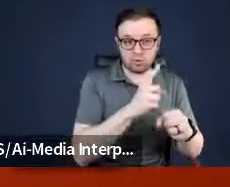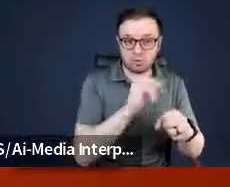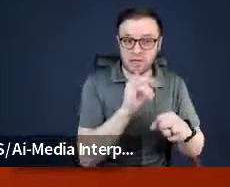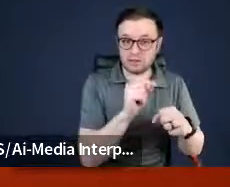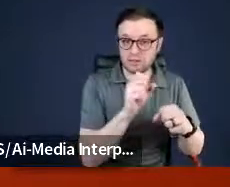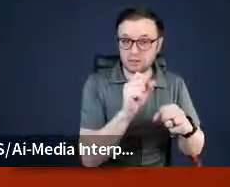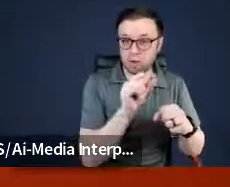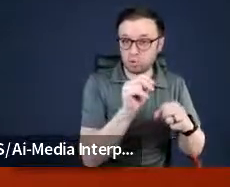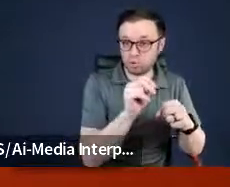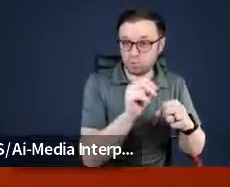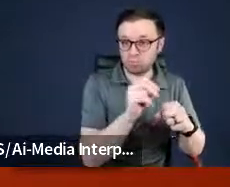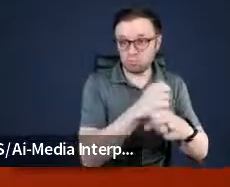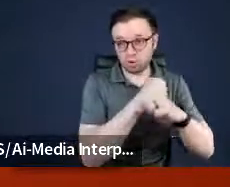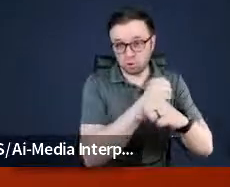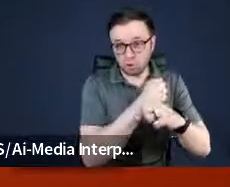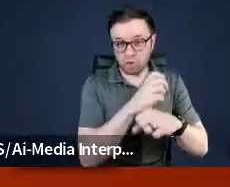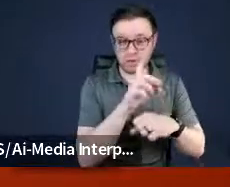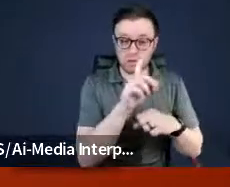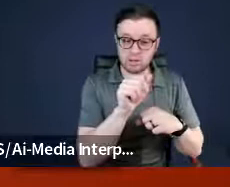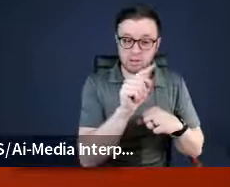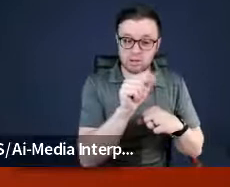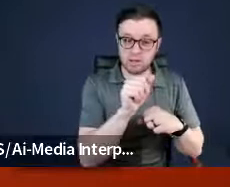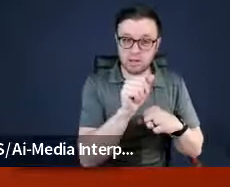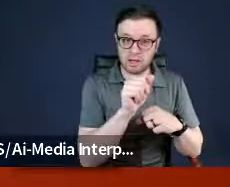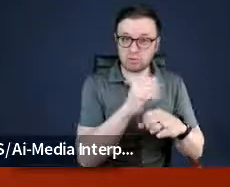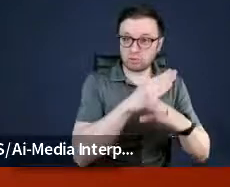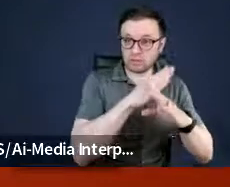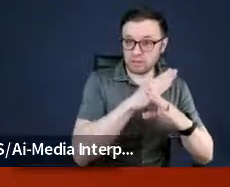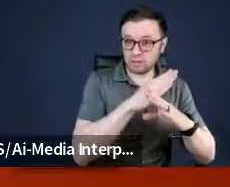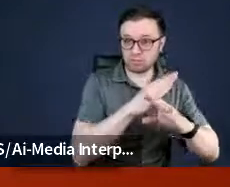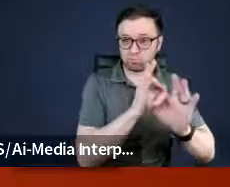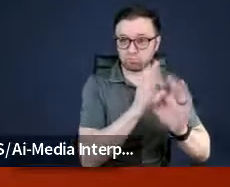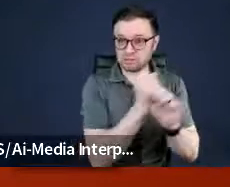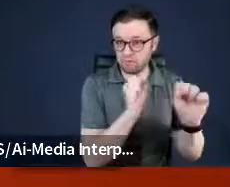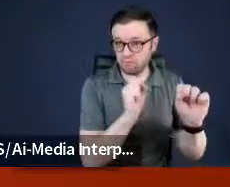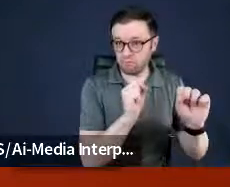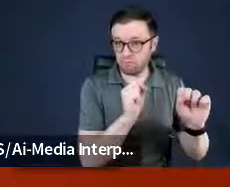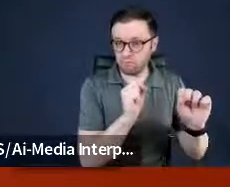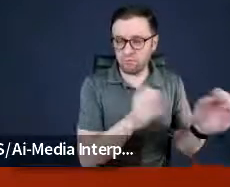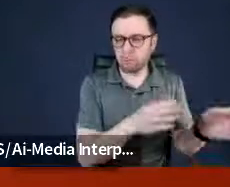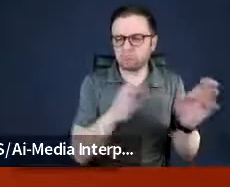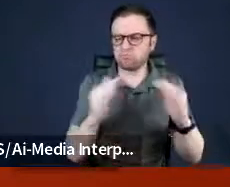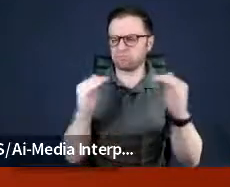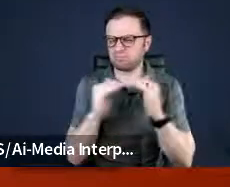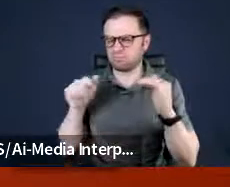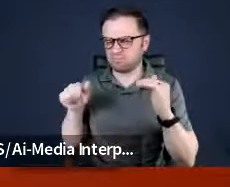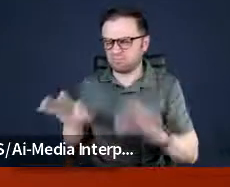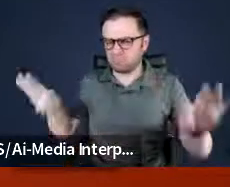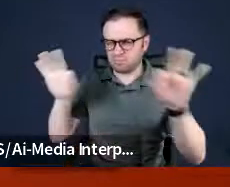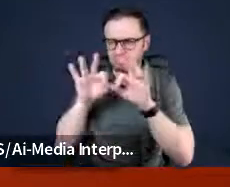So on one hand we have making sure that the IT solution is secure and data is protected and safe